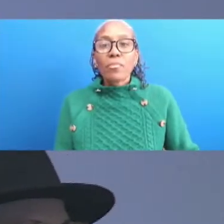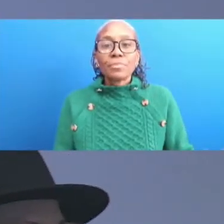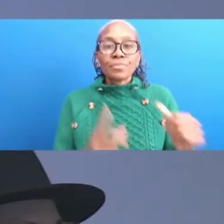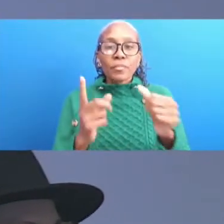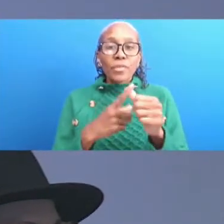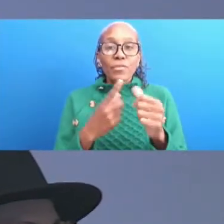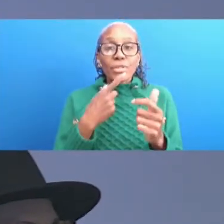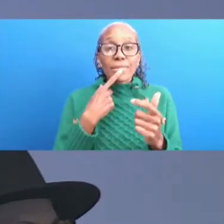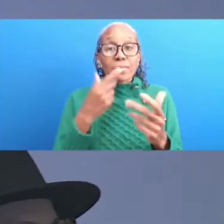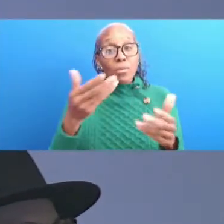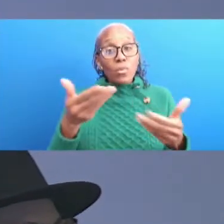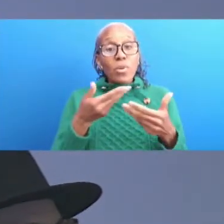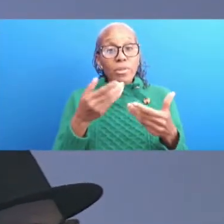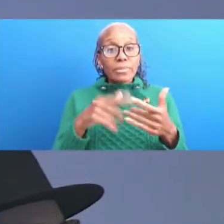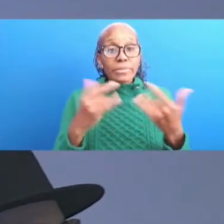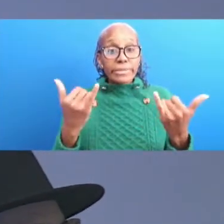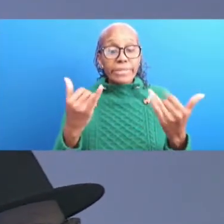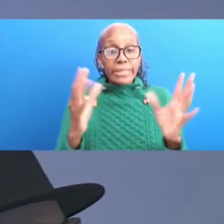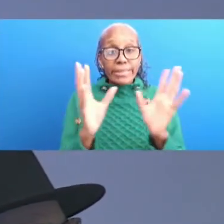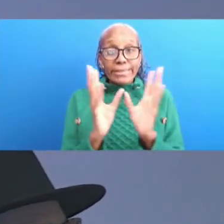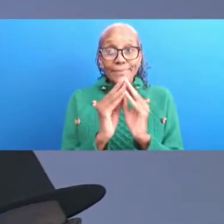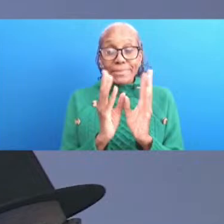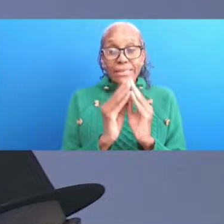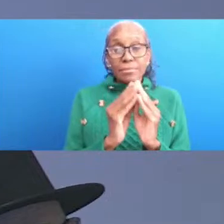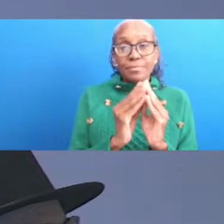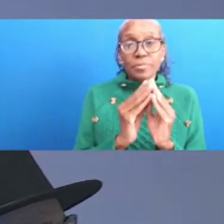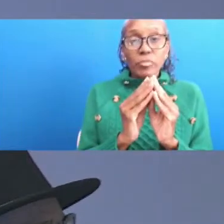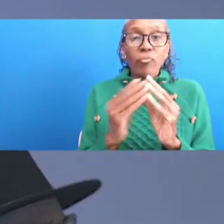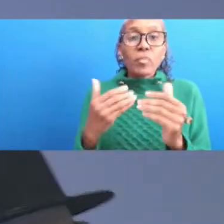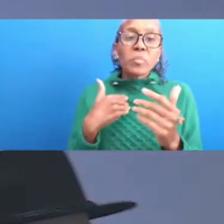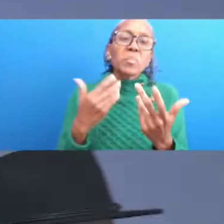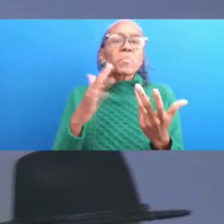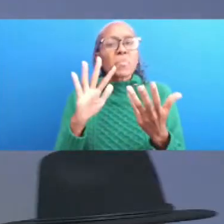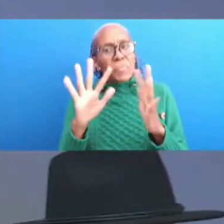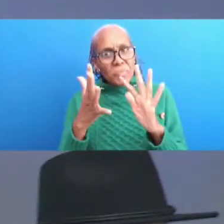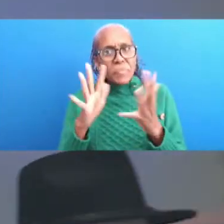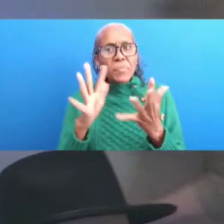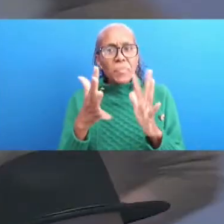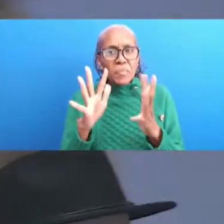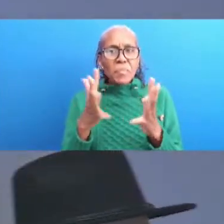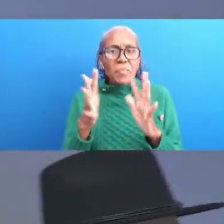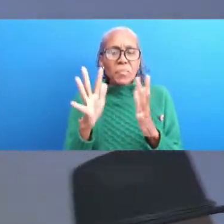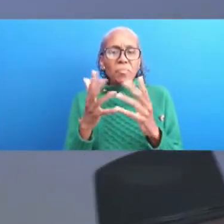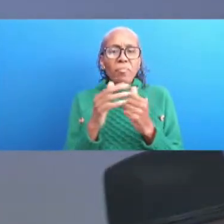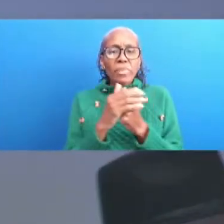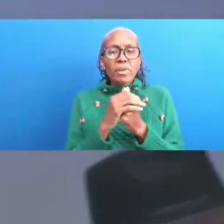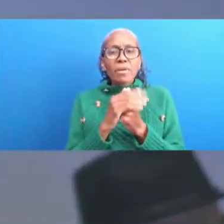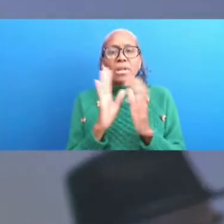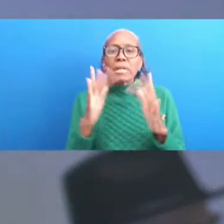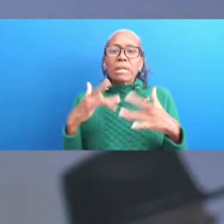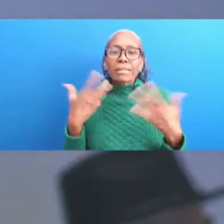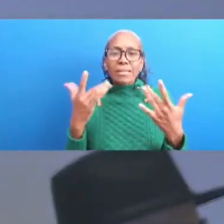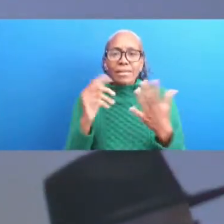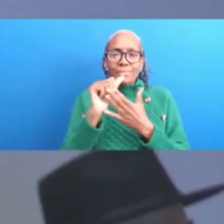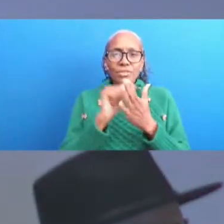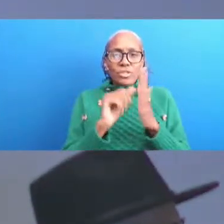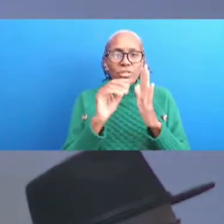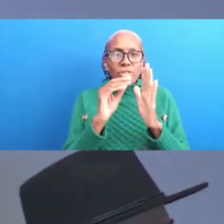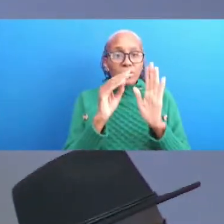LET ME FIRST SAY WELCOME TO